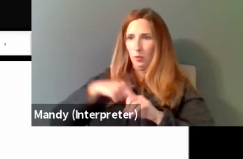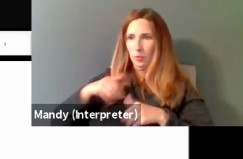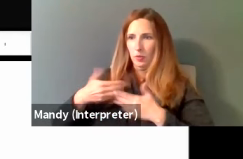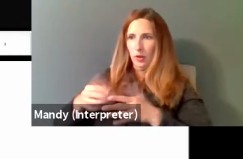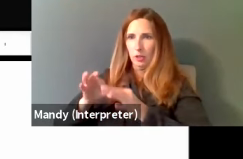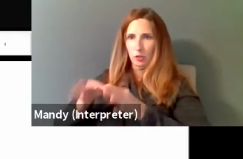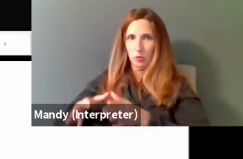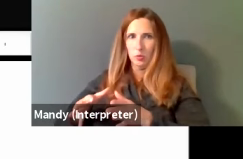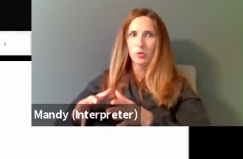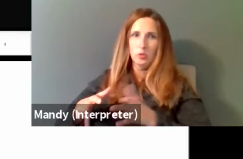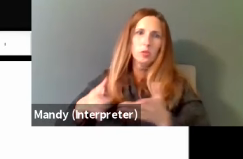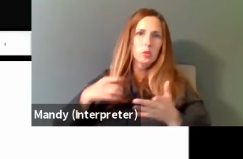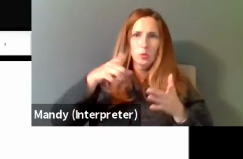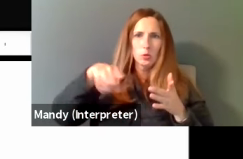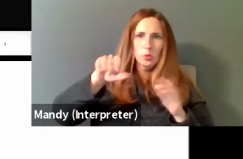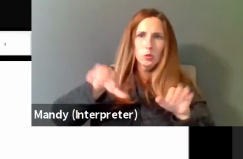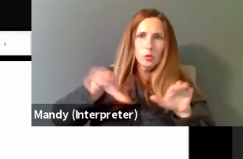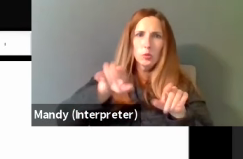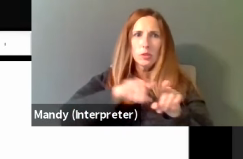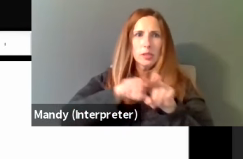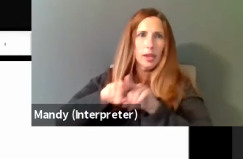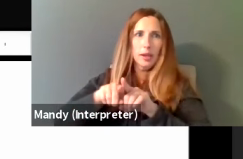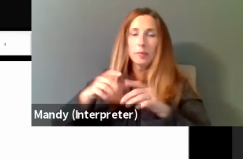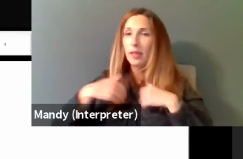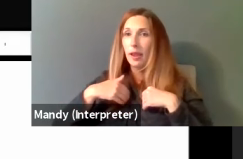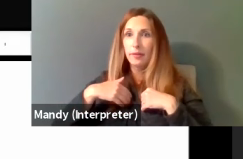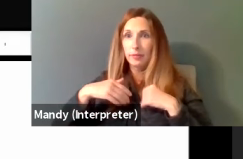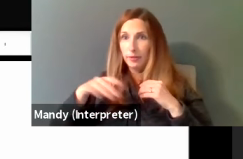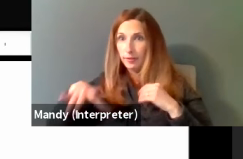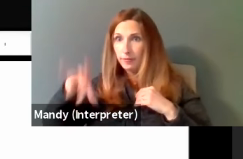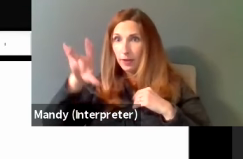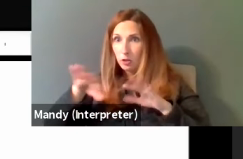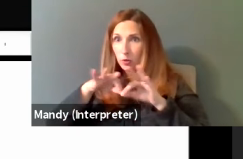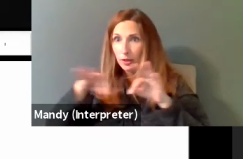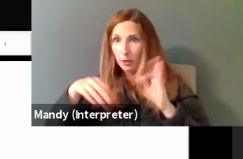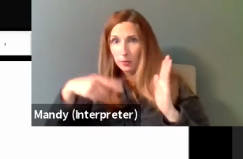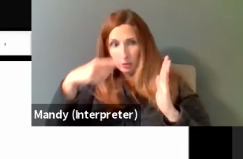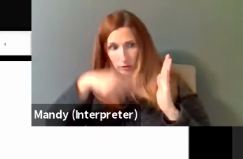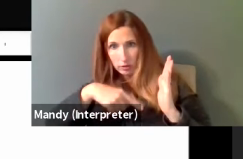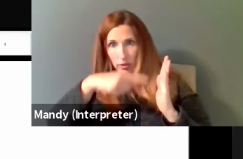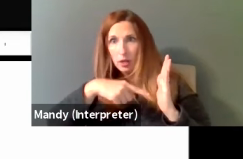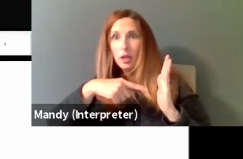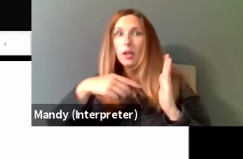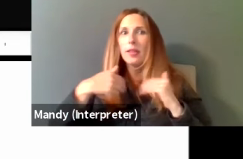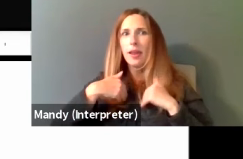So you could do the same thing. They use a point your language guide they use what's called an I speak card